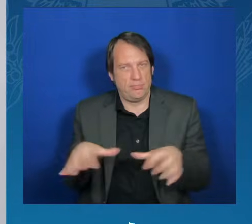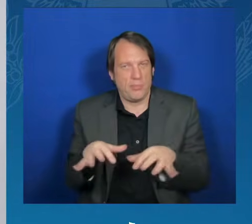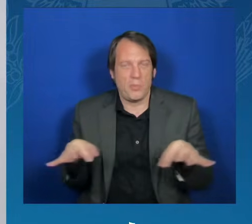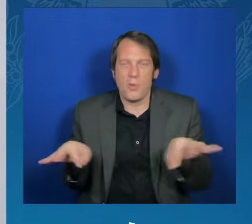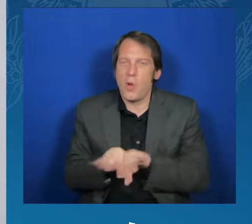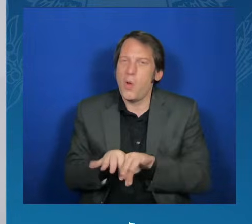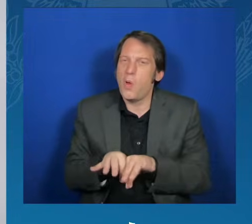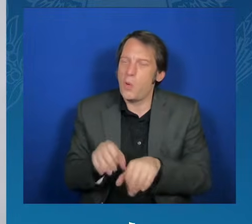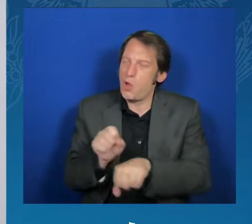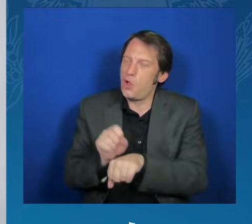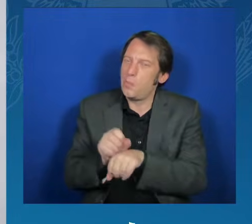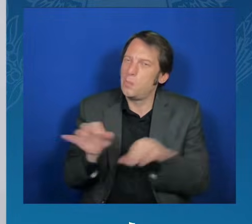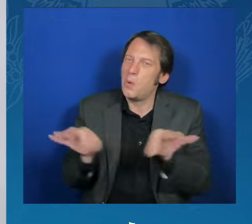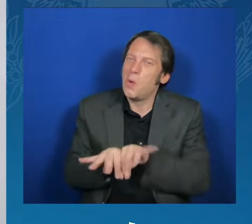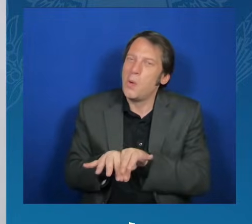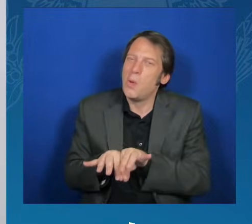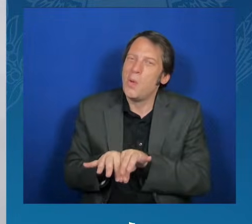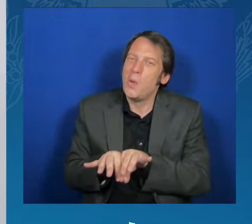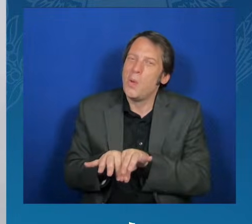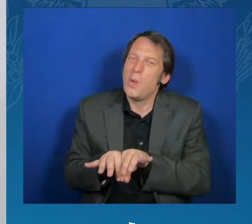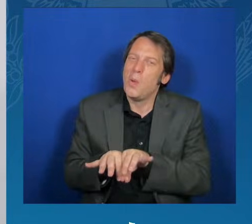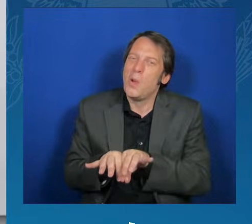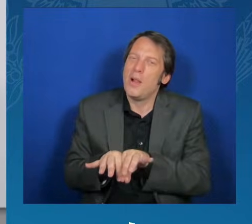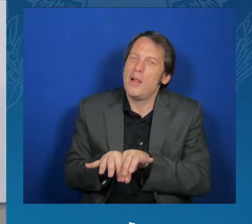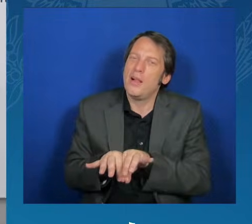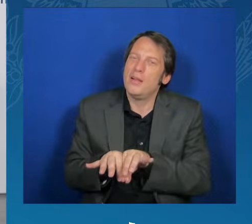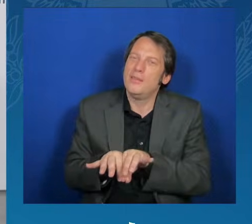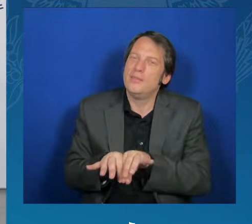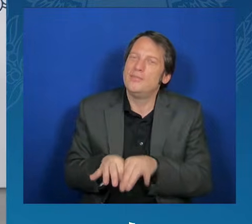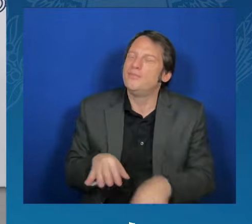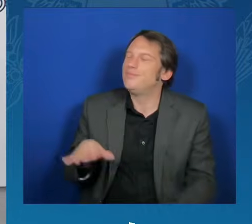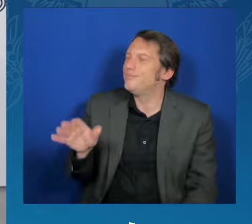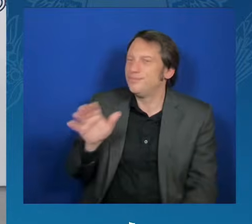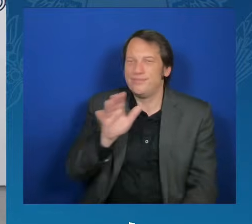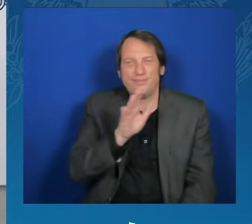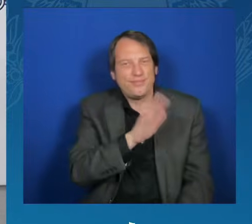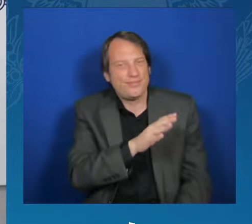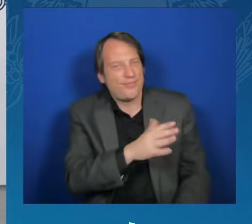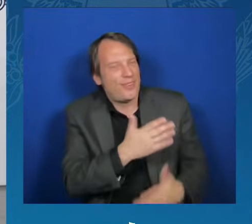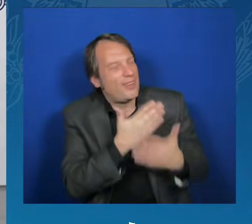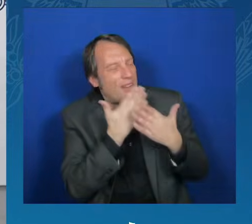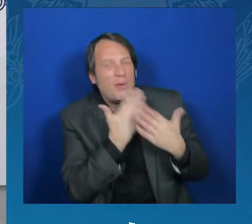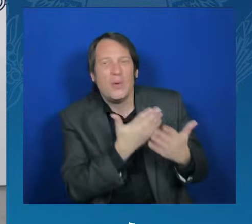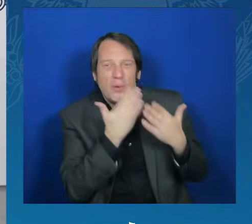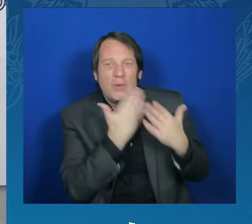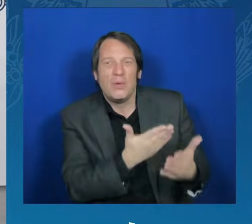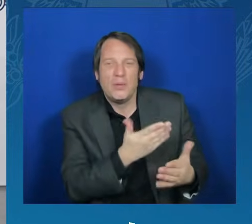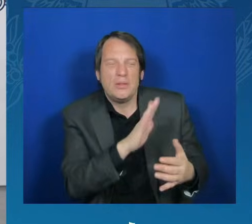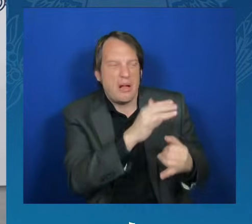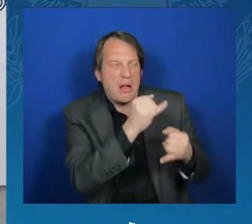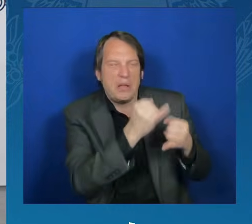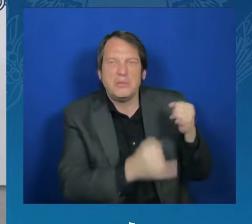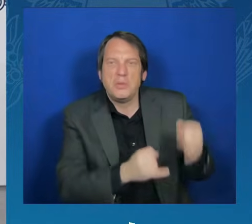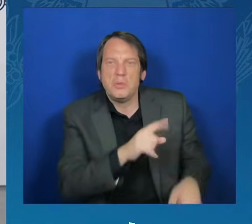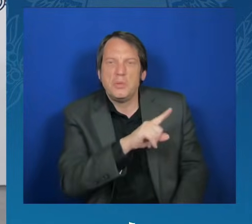Ambassador Heusgen: Thank you. Thank you very much. Last question. After Munich last year, you remember,